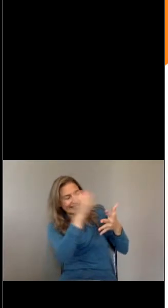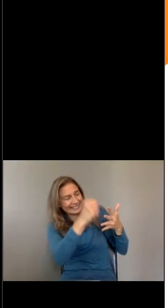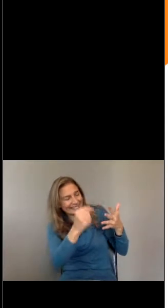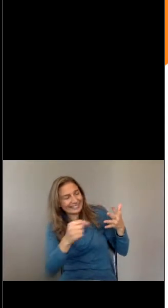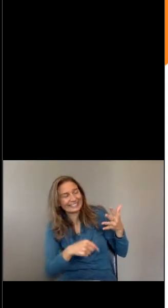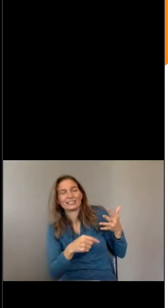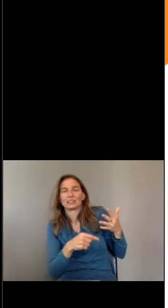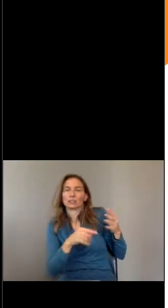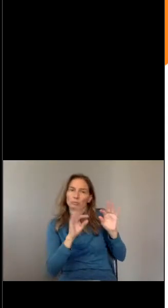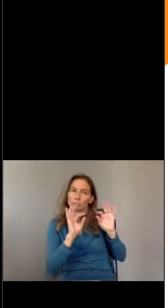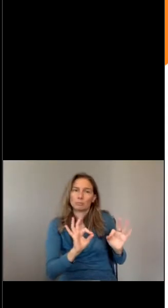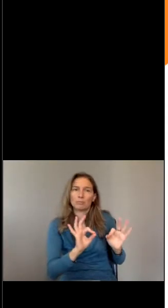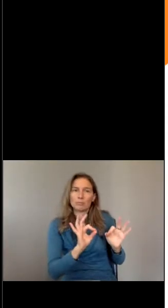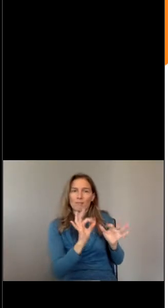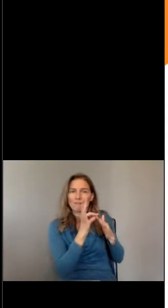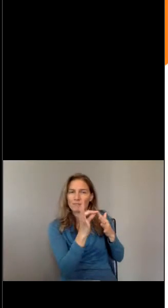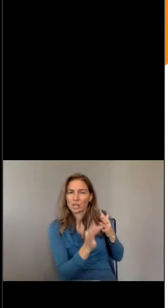for people in Bangladesh and Kenya.